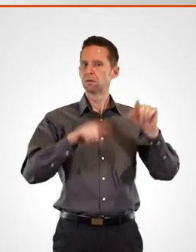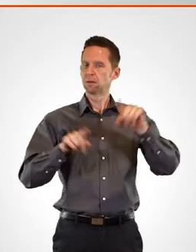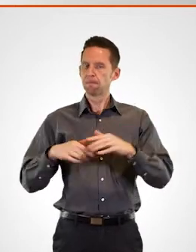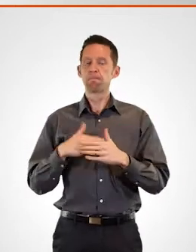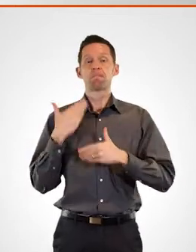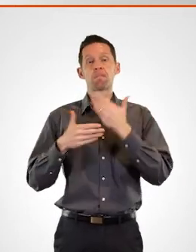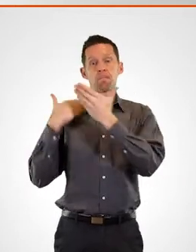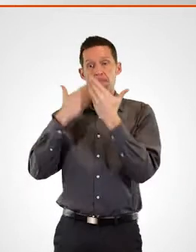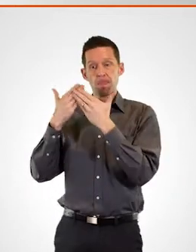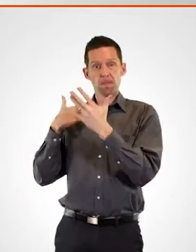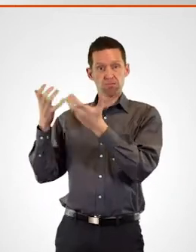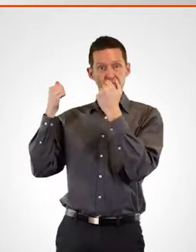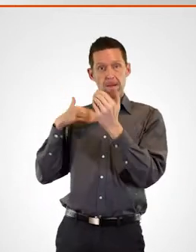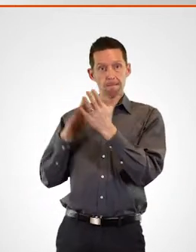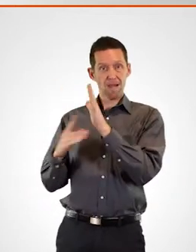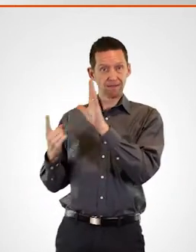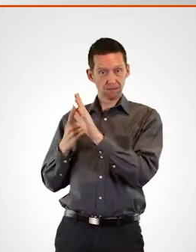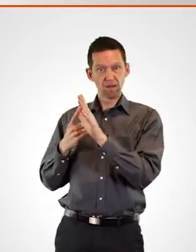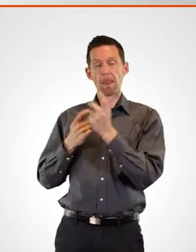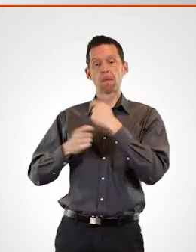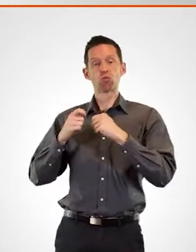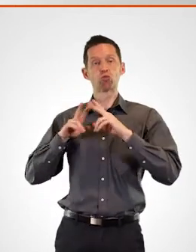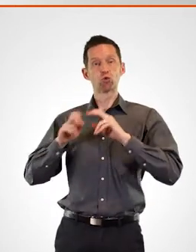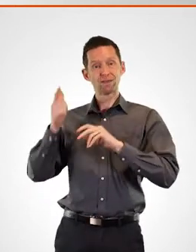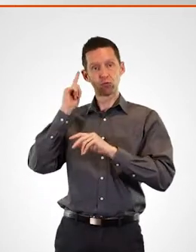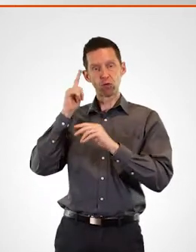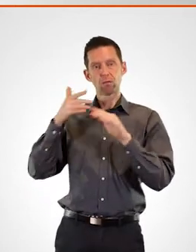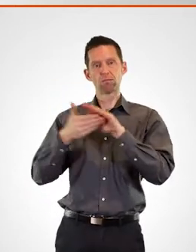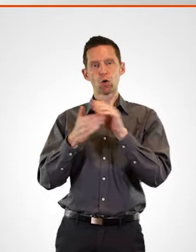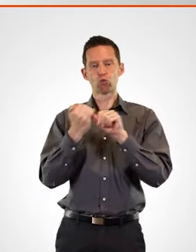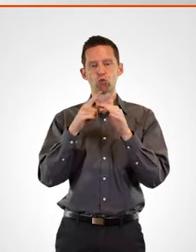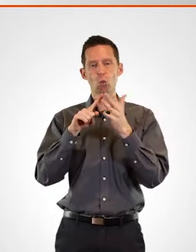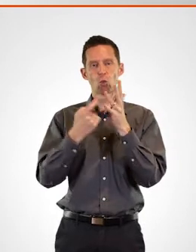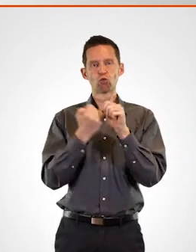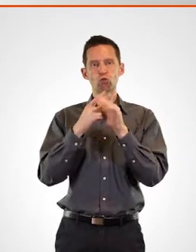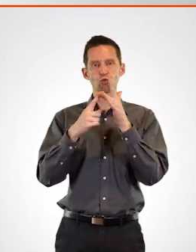and then went on to get my master's and to become a research teacher with Georgia State University,